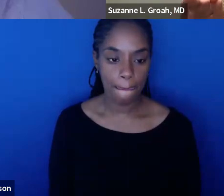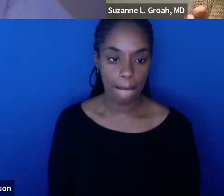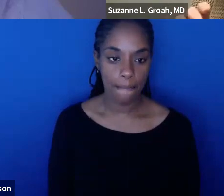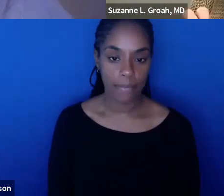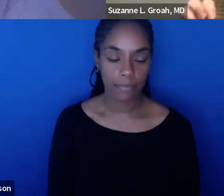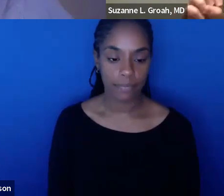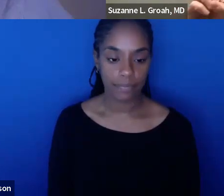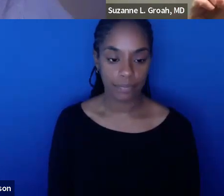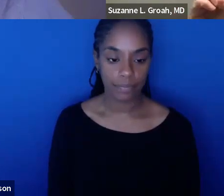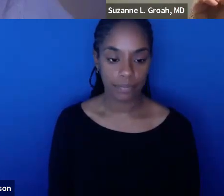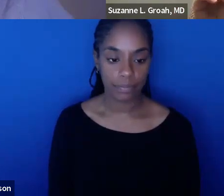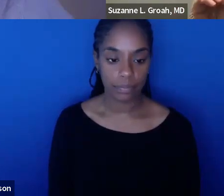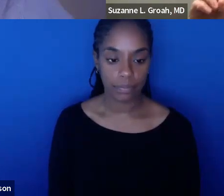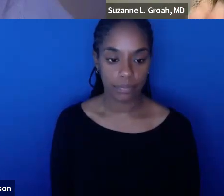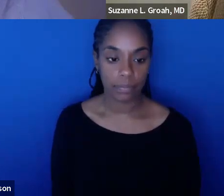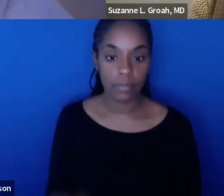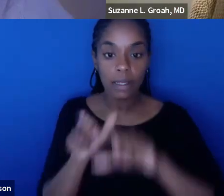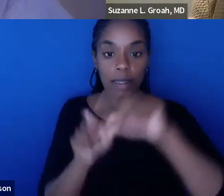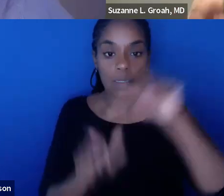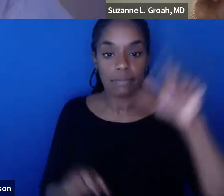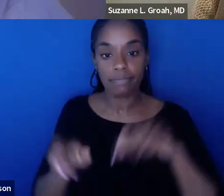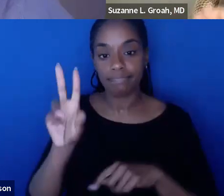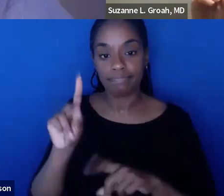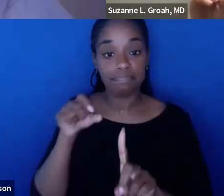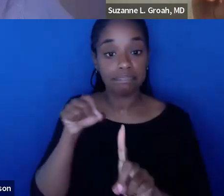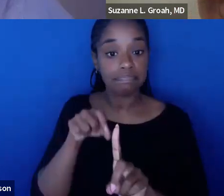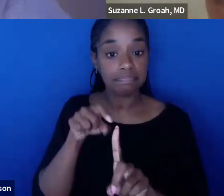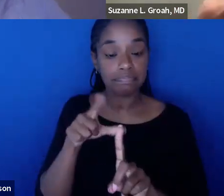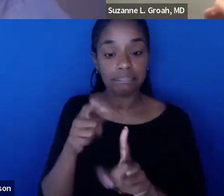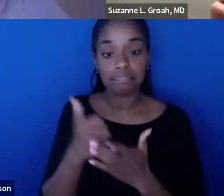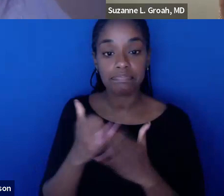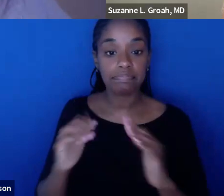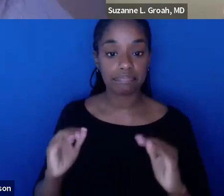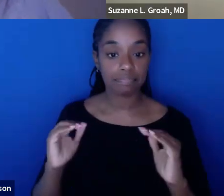So spinal cord stimulator to kind of relax that nervous stimulation that's